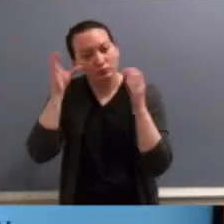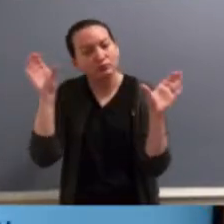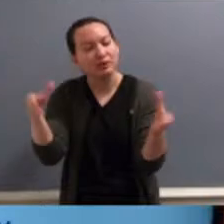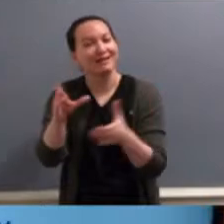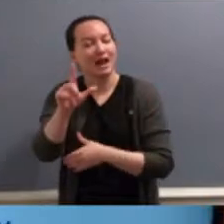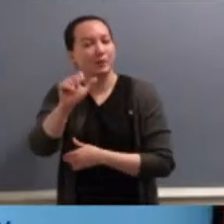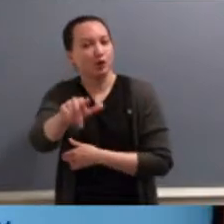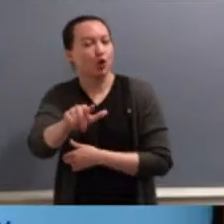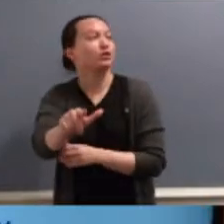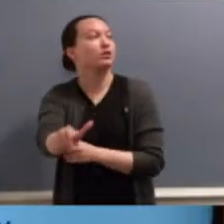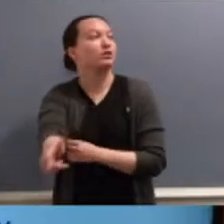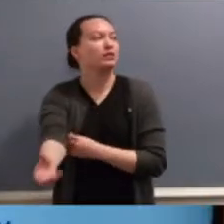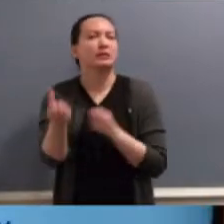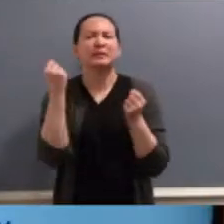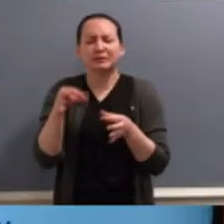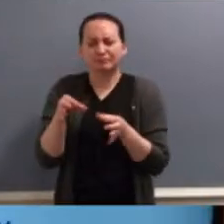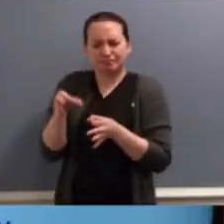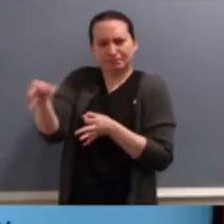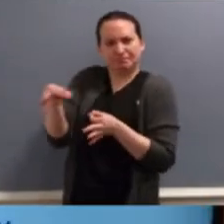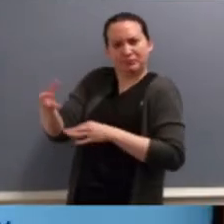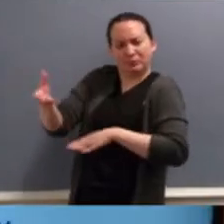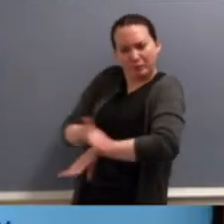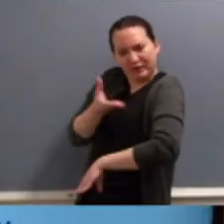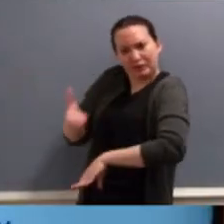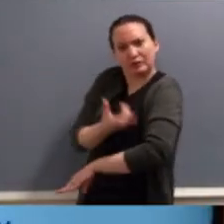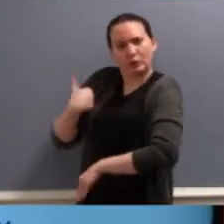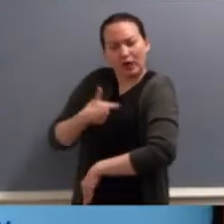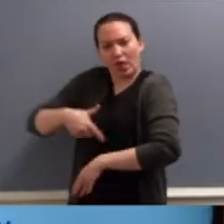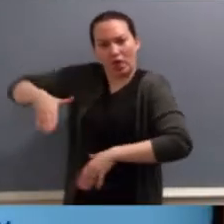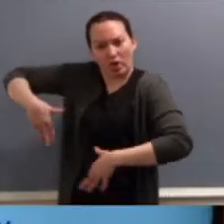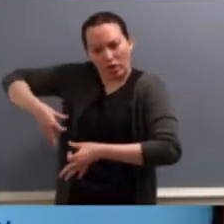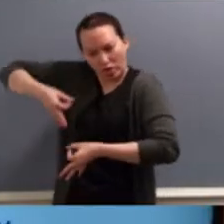we have a lot of deferred capital maintenance within the county that we continue to need to